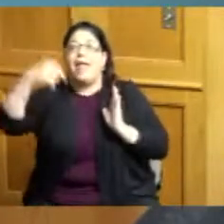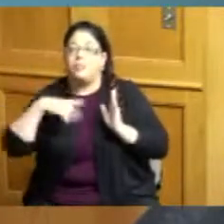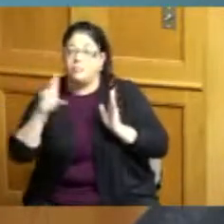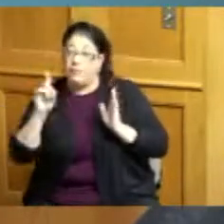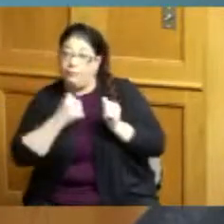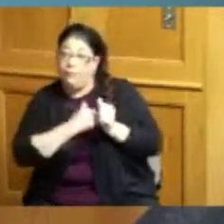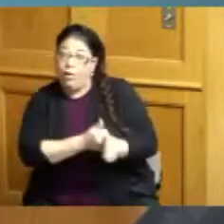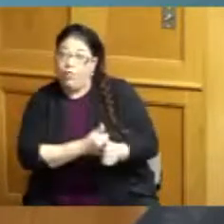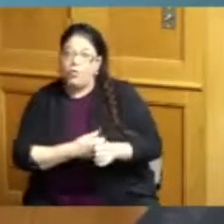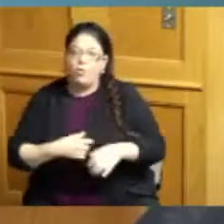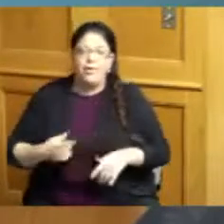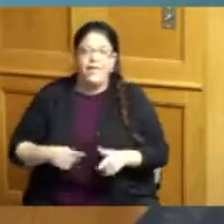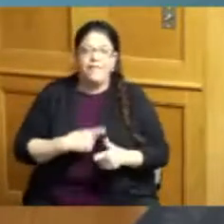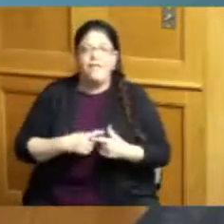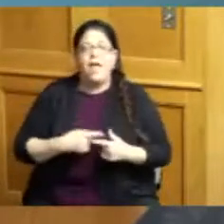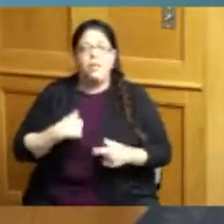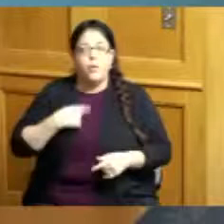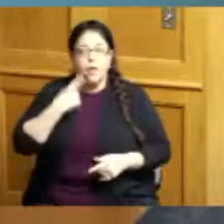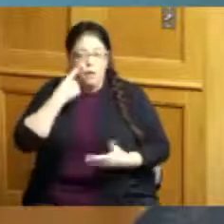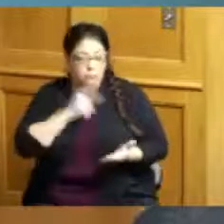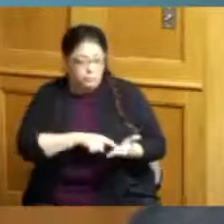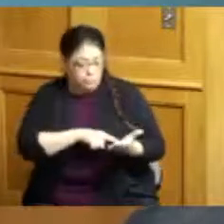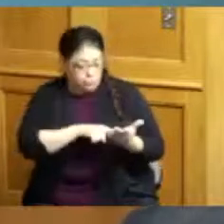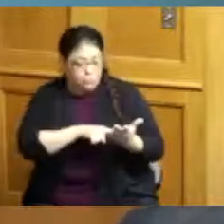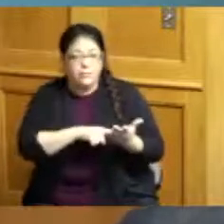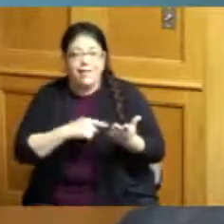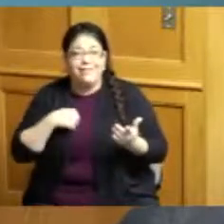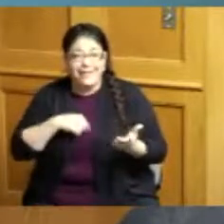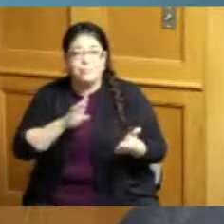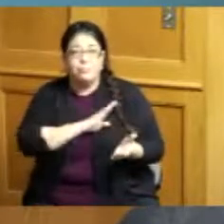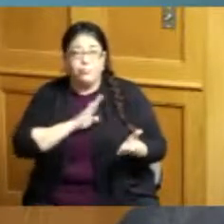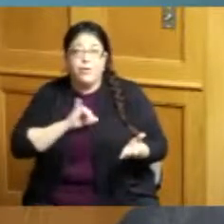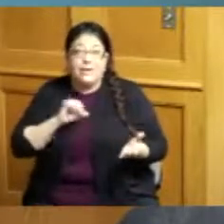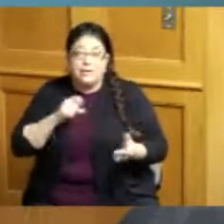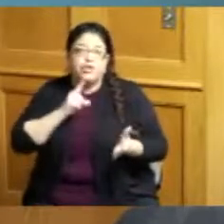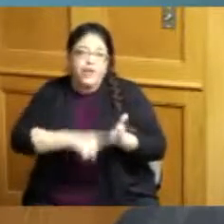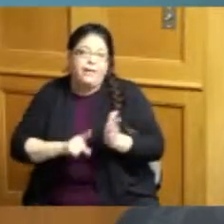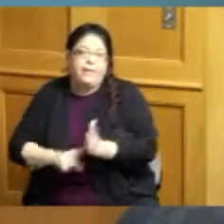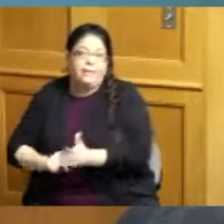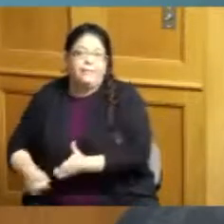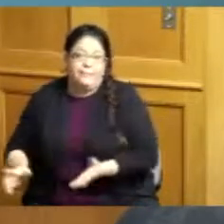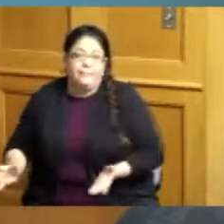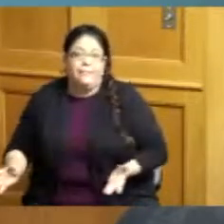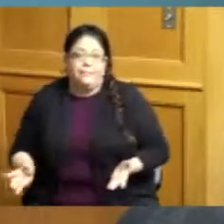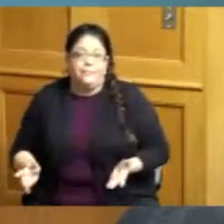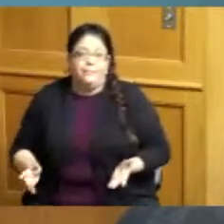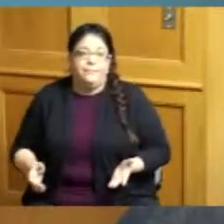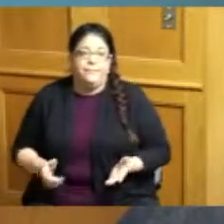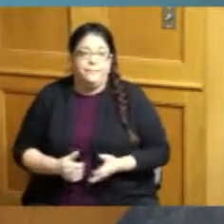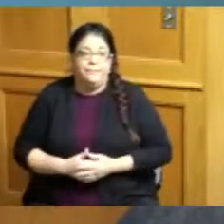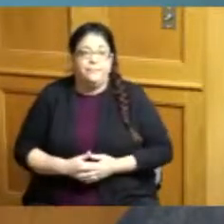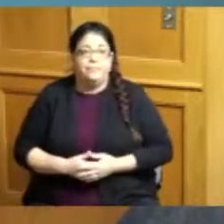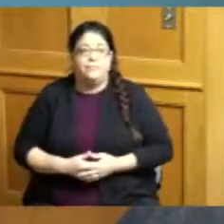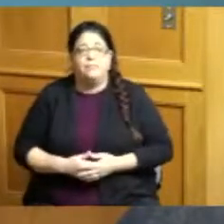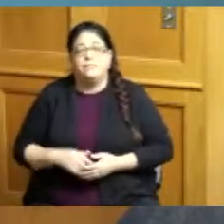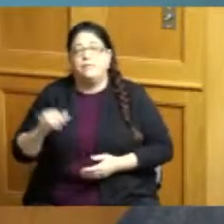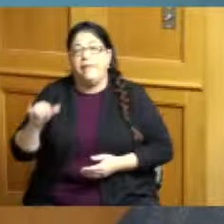showed that we have folks checking and this board is checking so I think this is a nice compromise